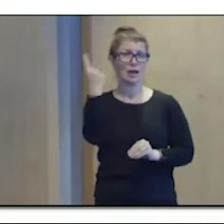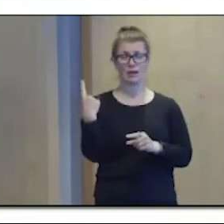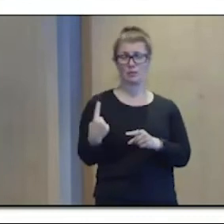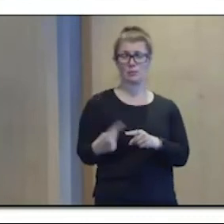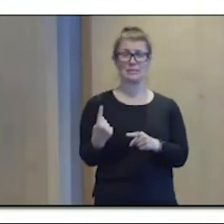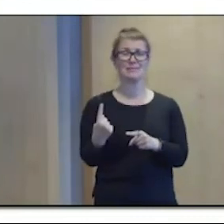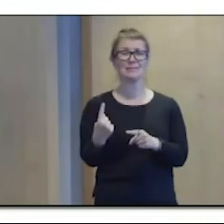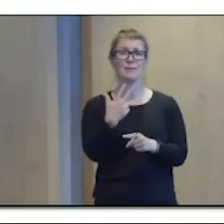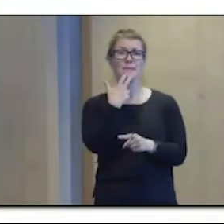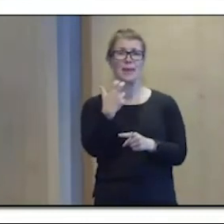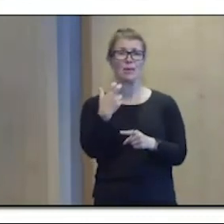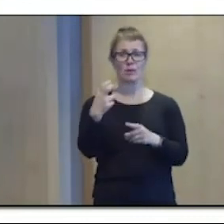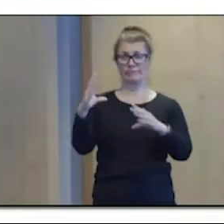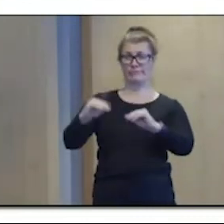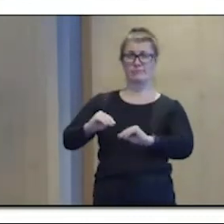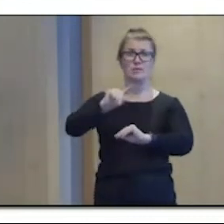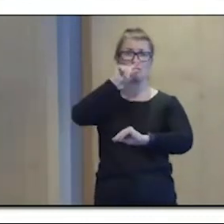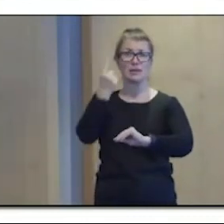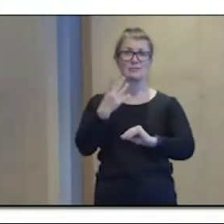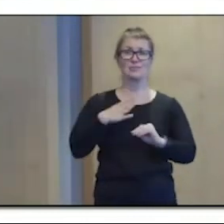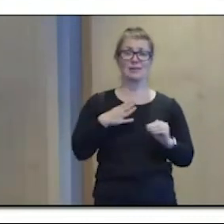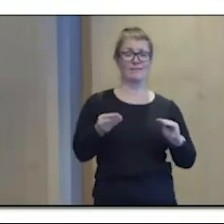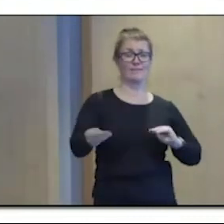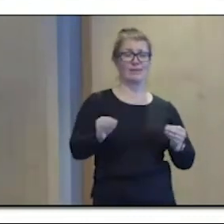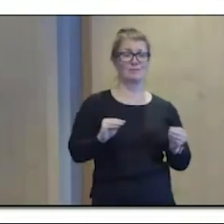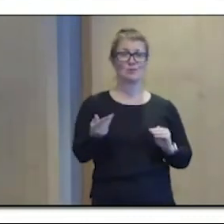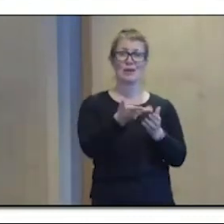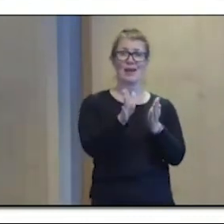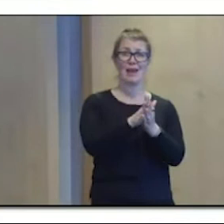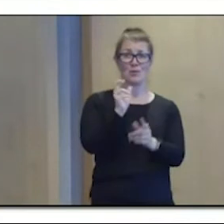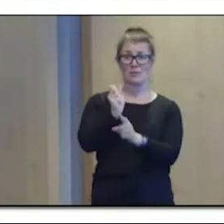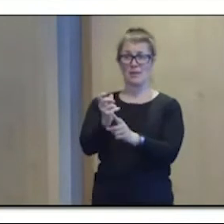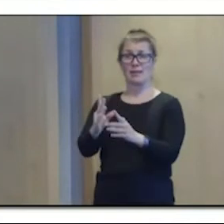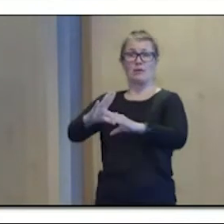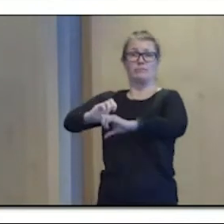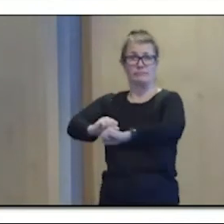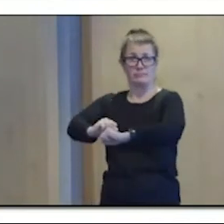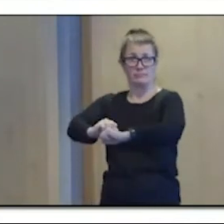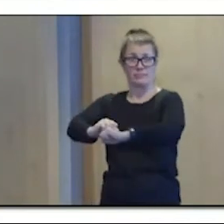to have a great deal of flexibility and this is actually someone in the national control room in